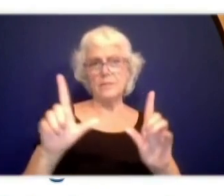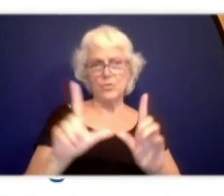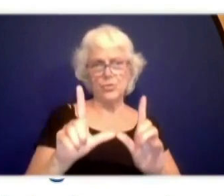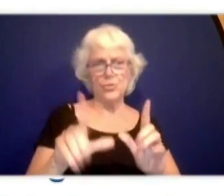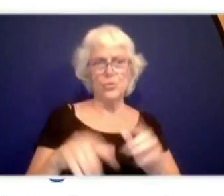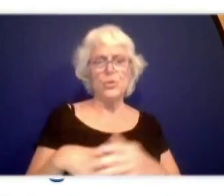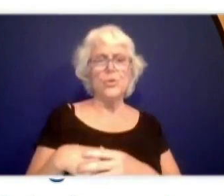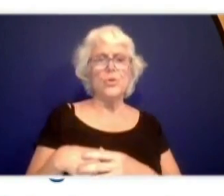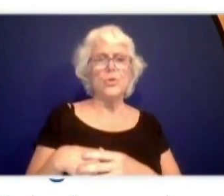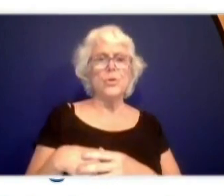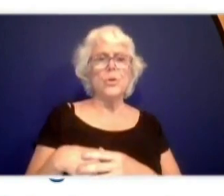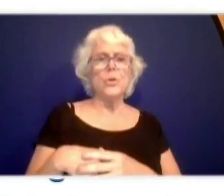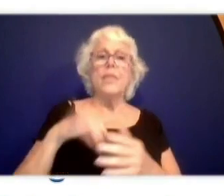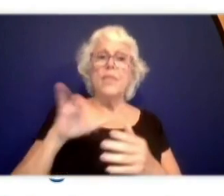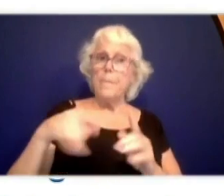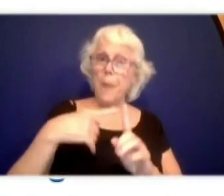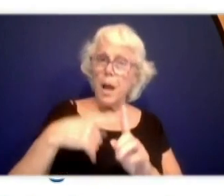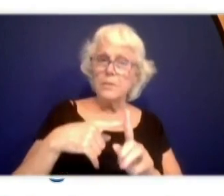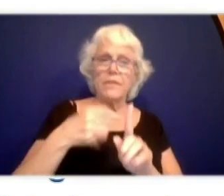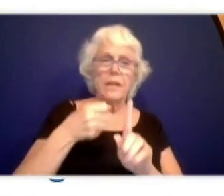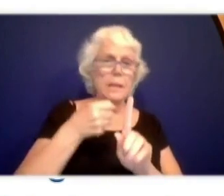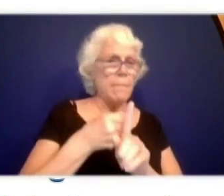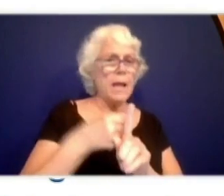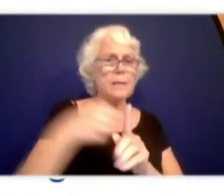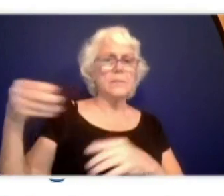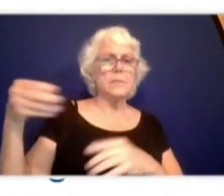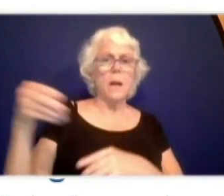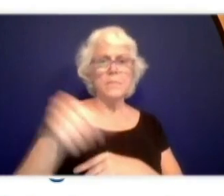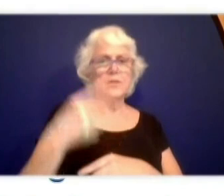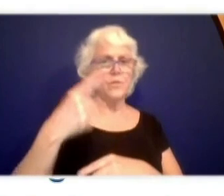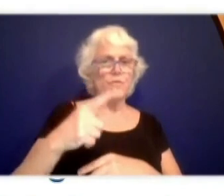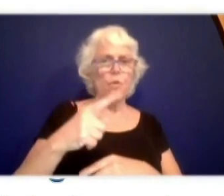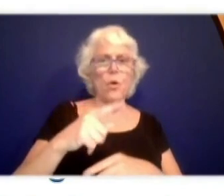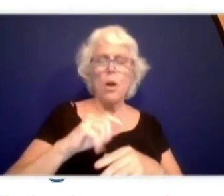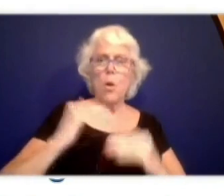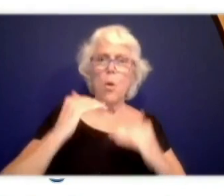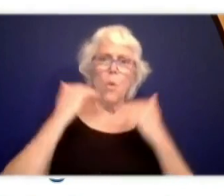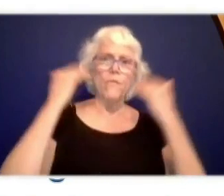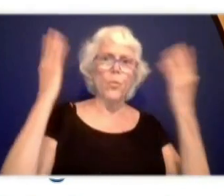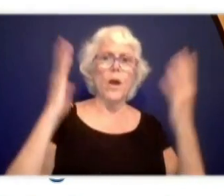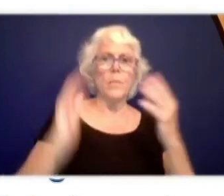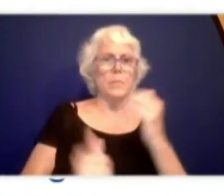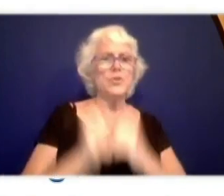It positively impacts compensation for the overwhelming majority of instructional specialists.